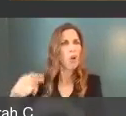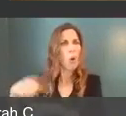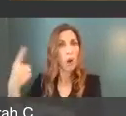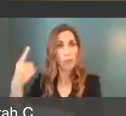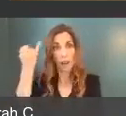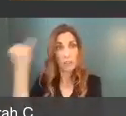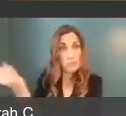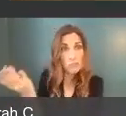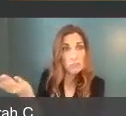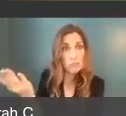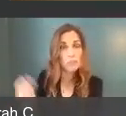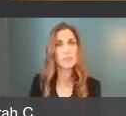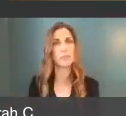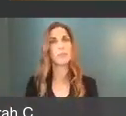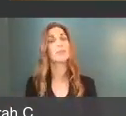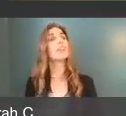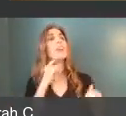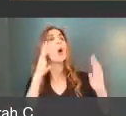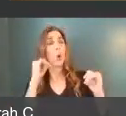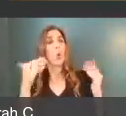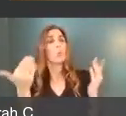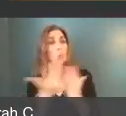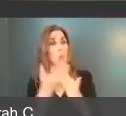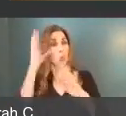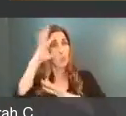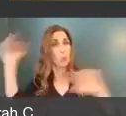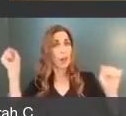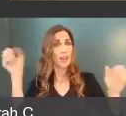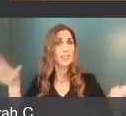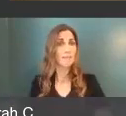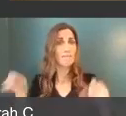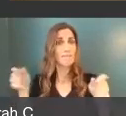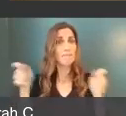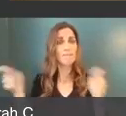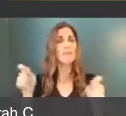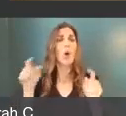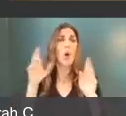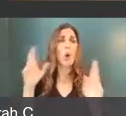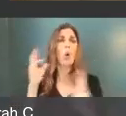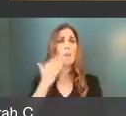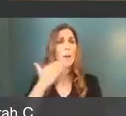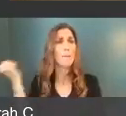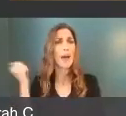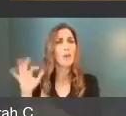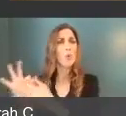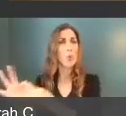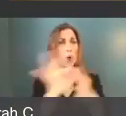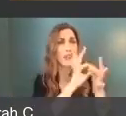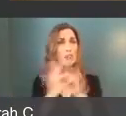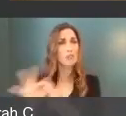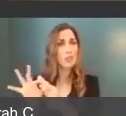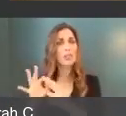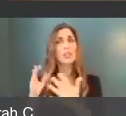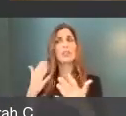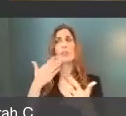new administration takes office that there's just better overall coordination and communication. You